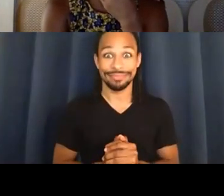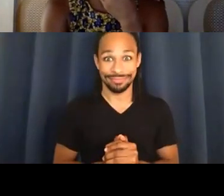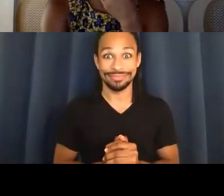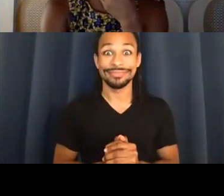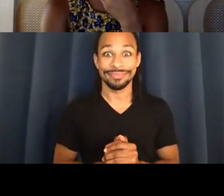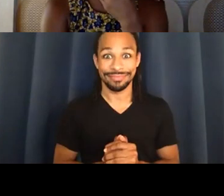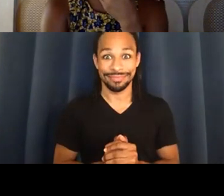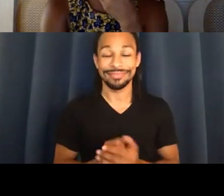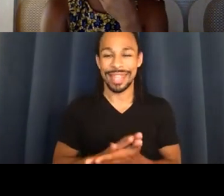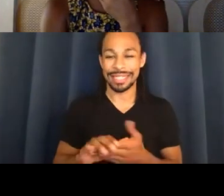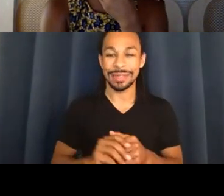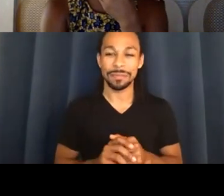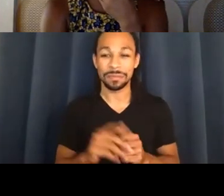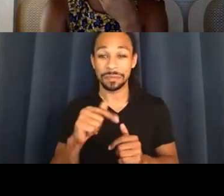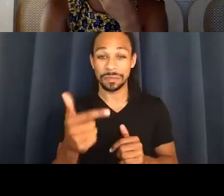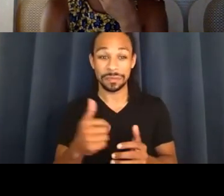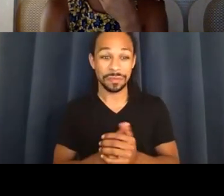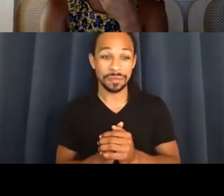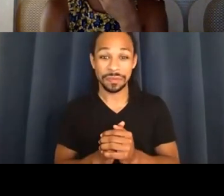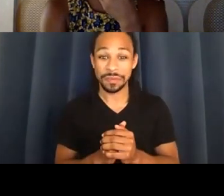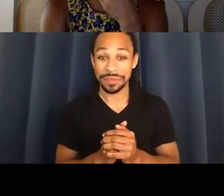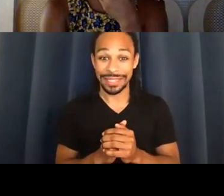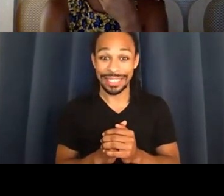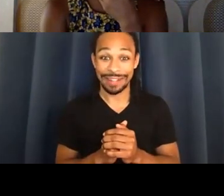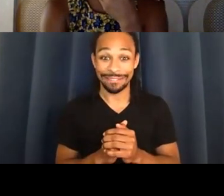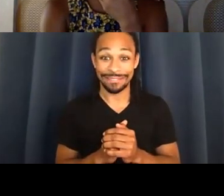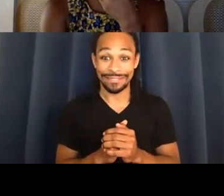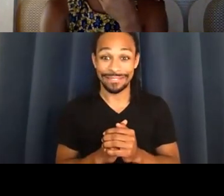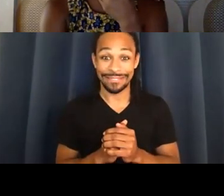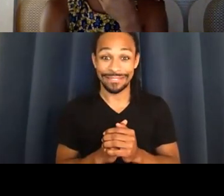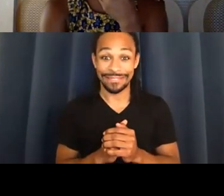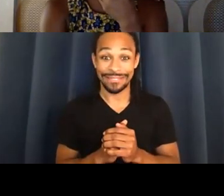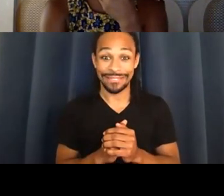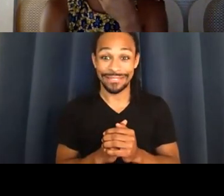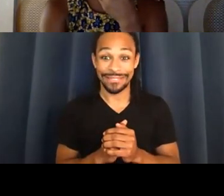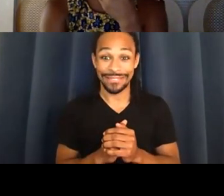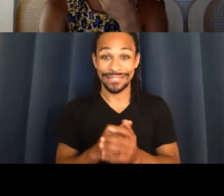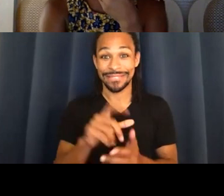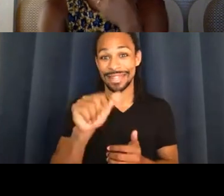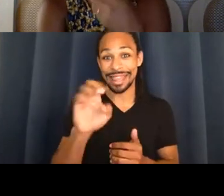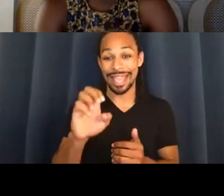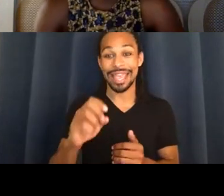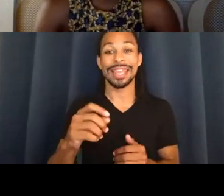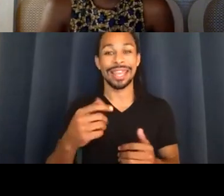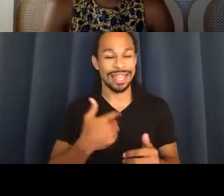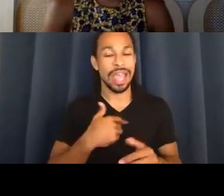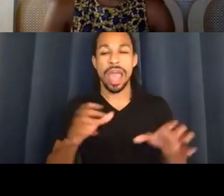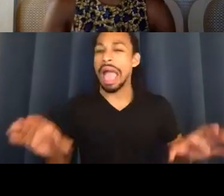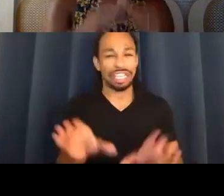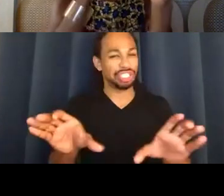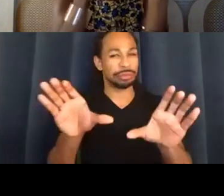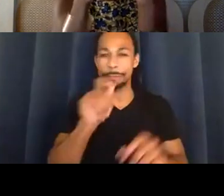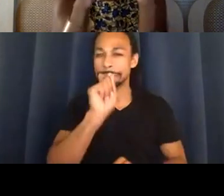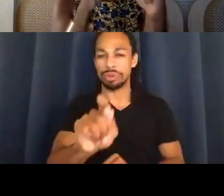I think it is action, proof is in the pudding.